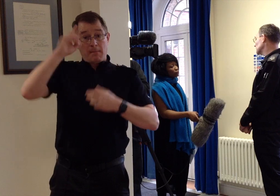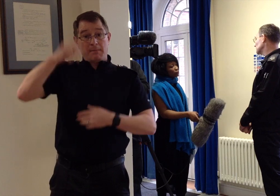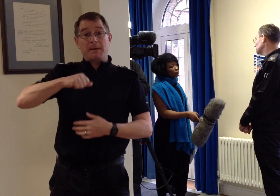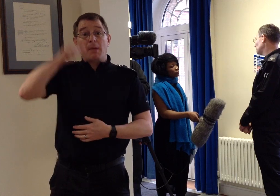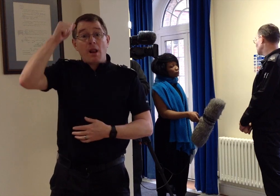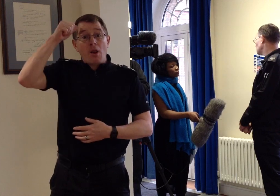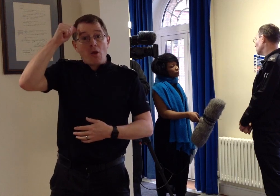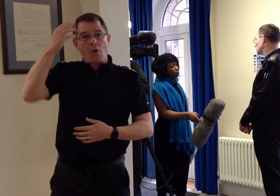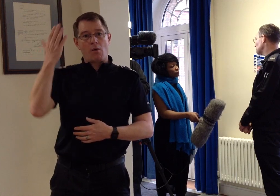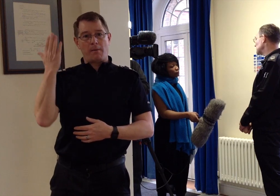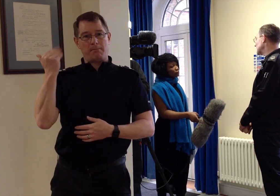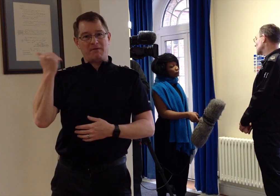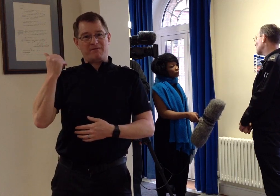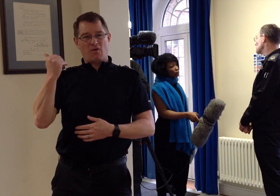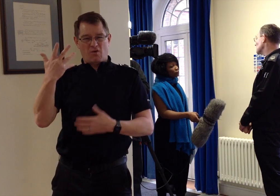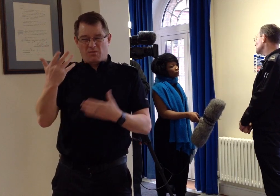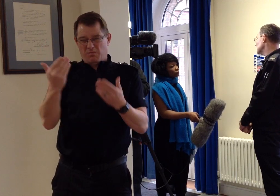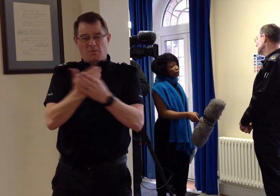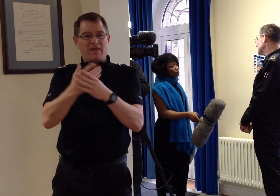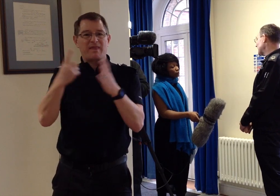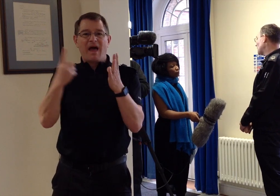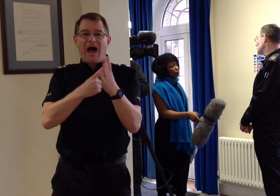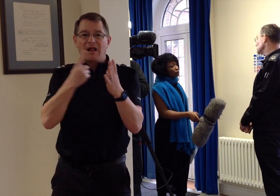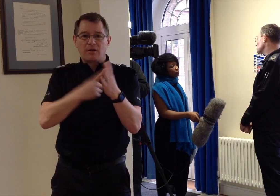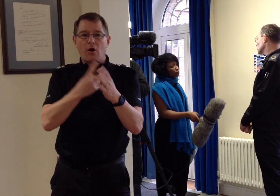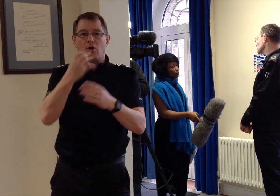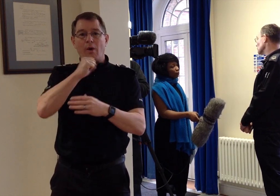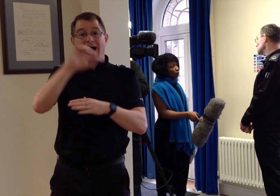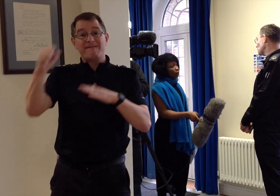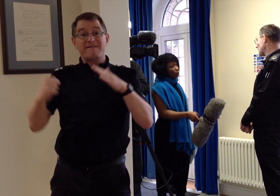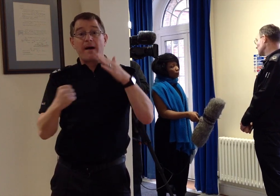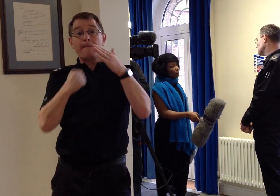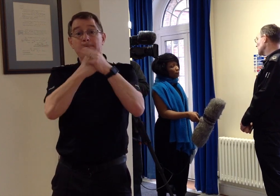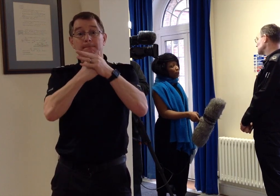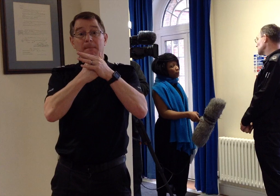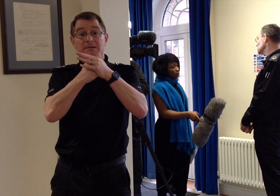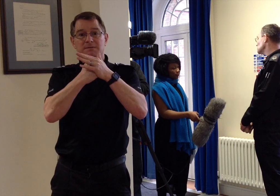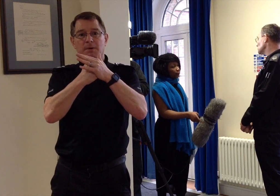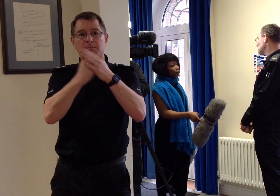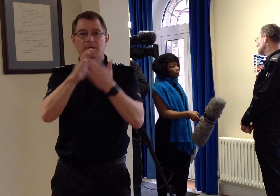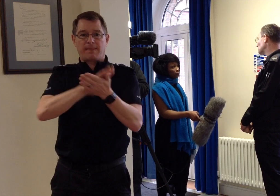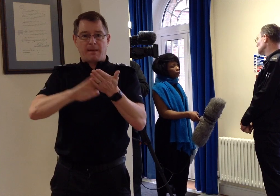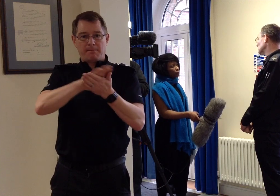Many people know that with alcohol there is a maximum limit